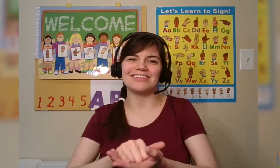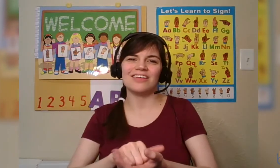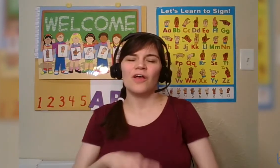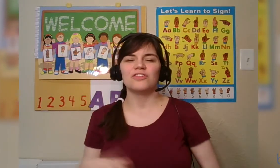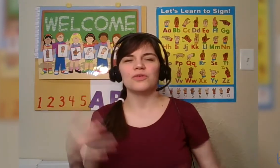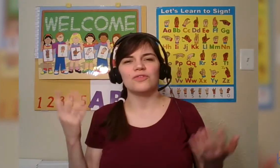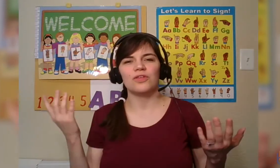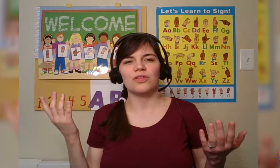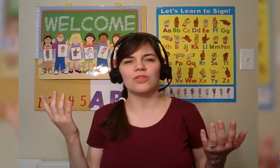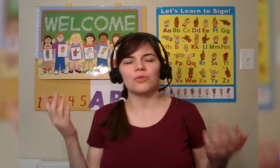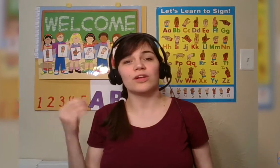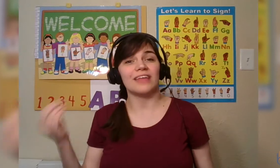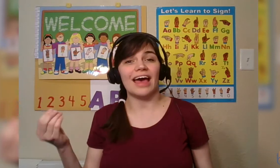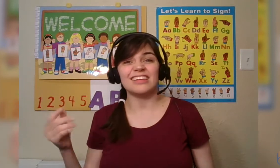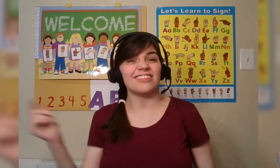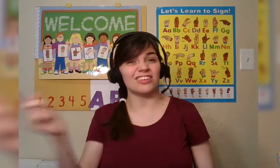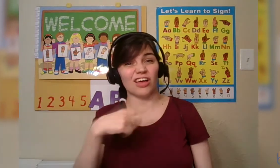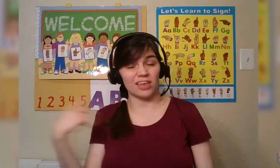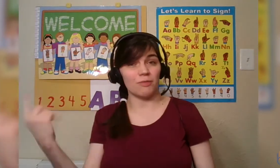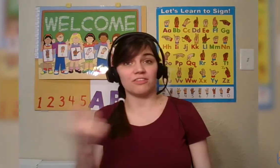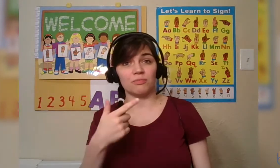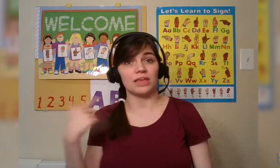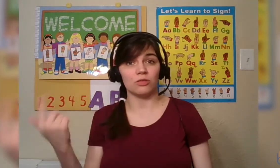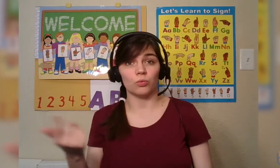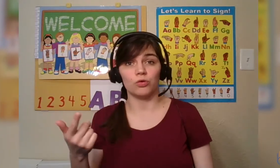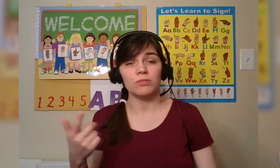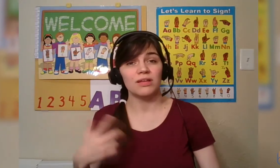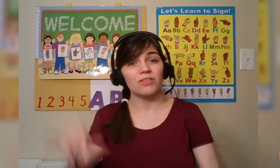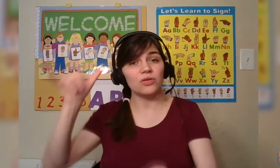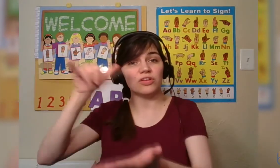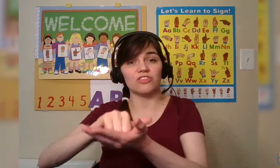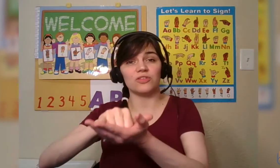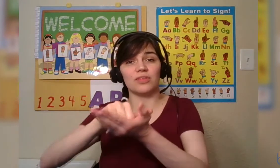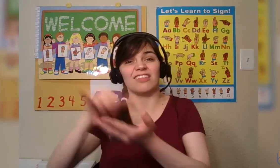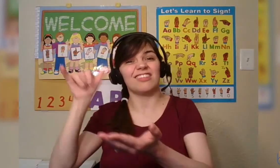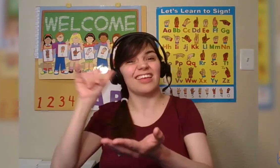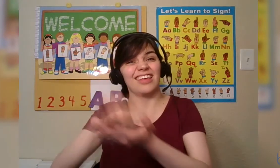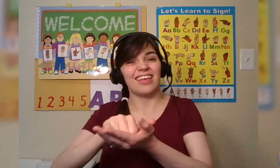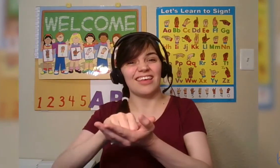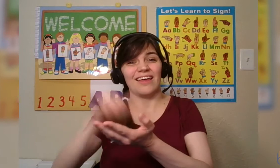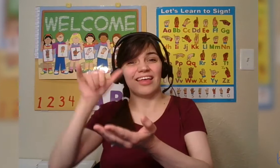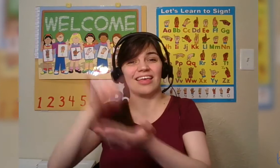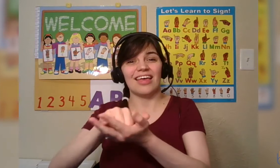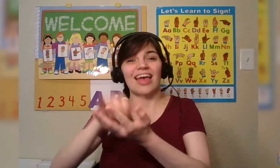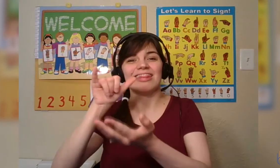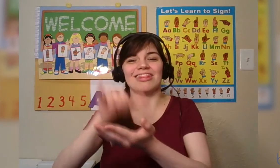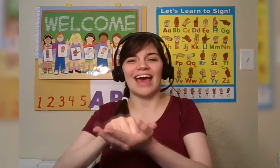So if the word "that" isn't talking about something in the room, then you can just do this. That.